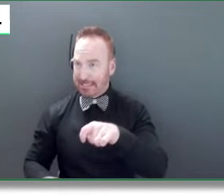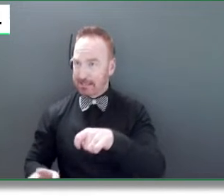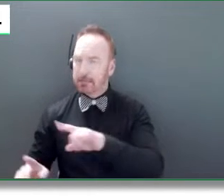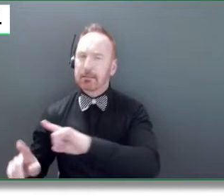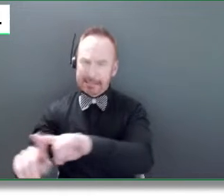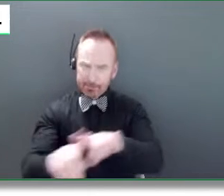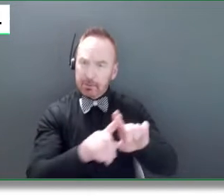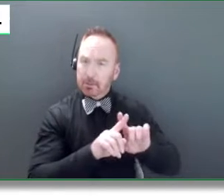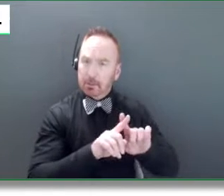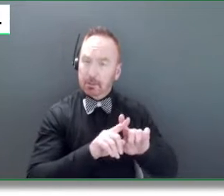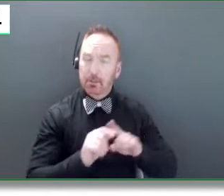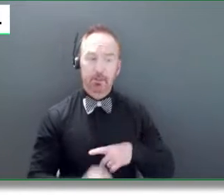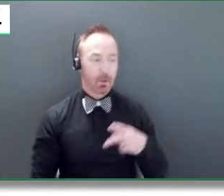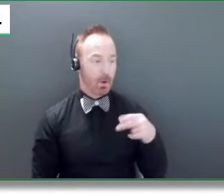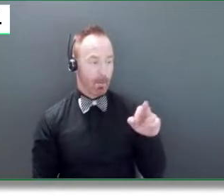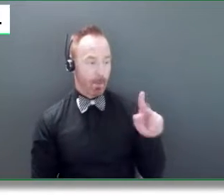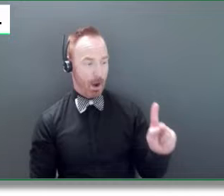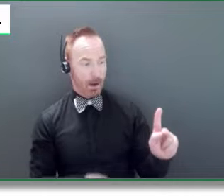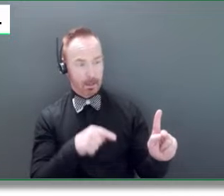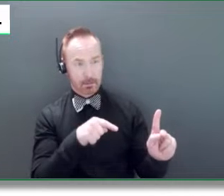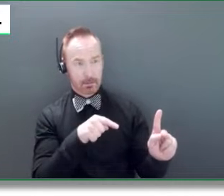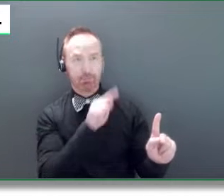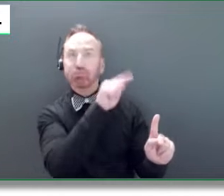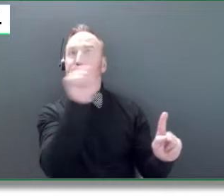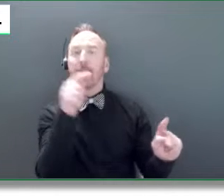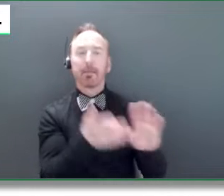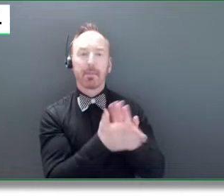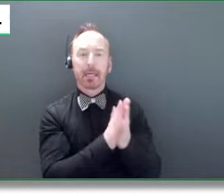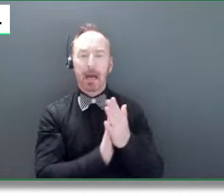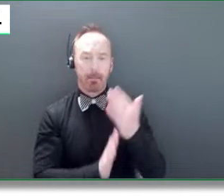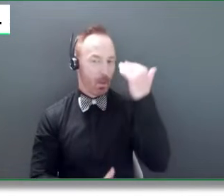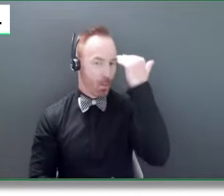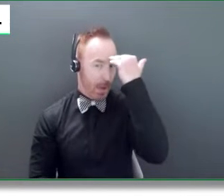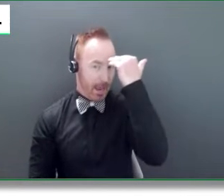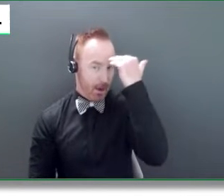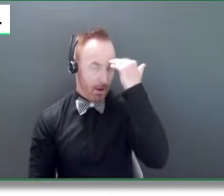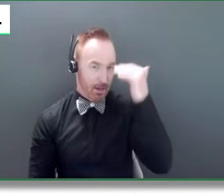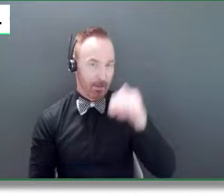different needs. And and and Mahadeo's talk talked about